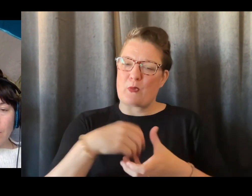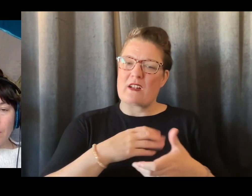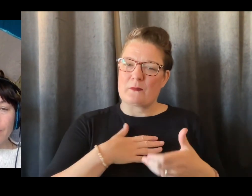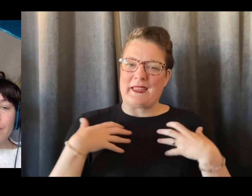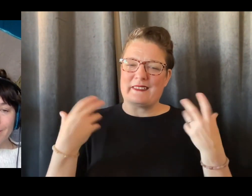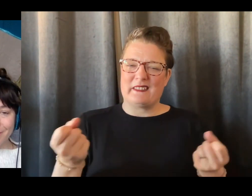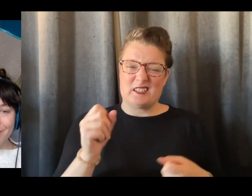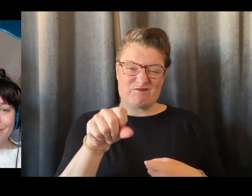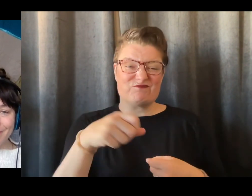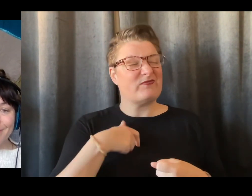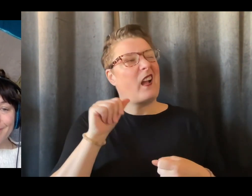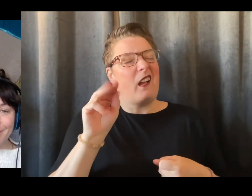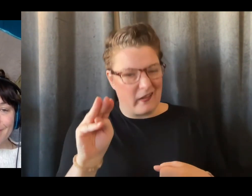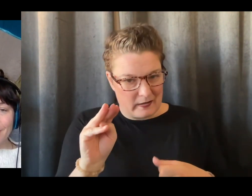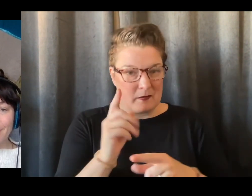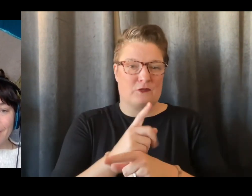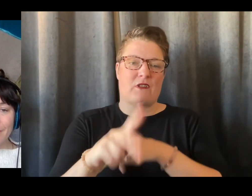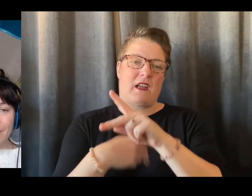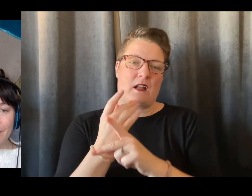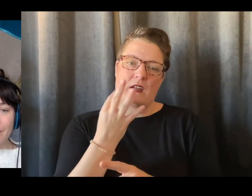Where, where do those beliefs live in my body?